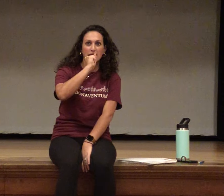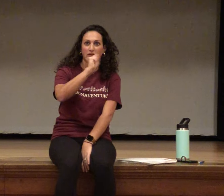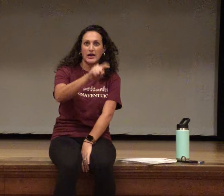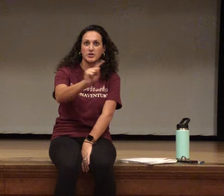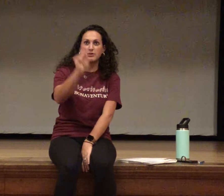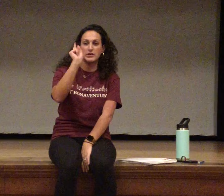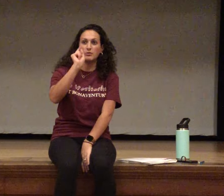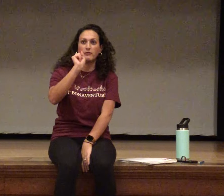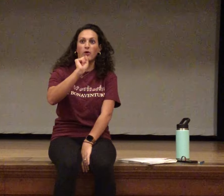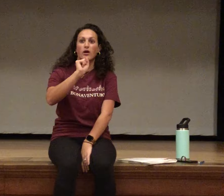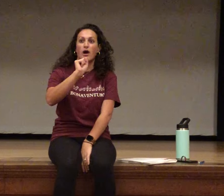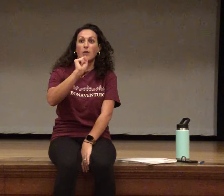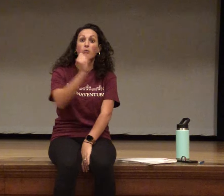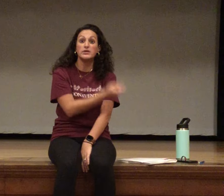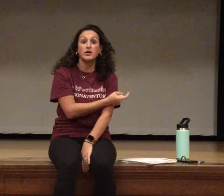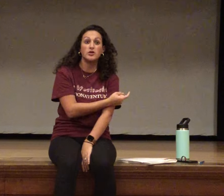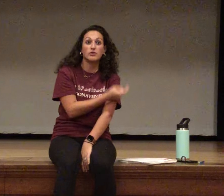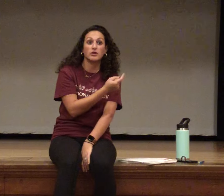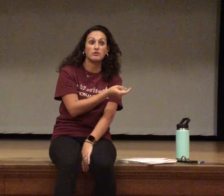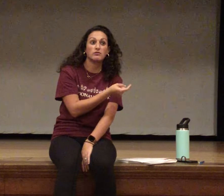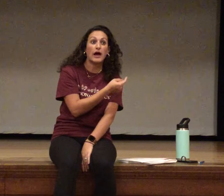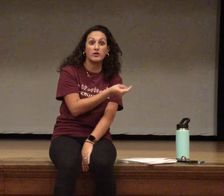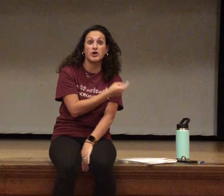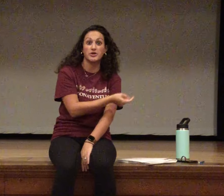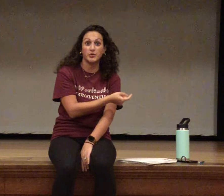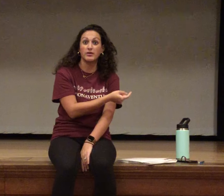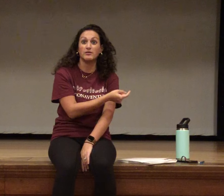want to say not last year but the year before um was a Cuca college graduate